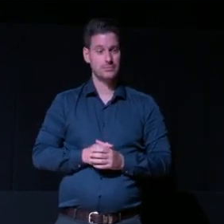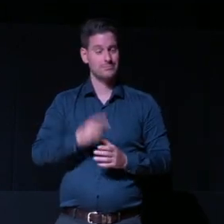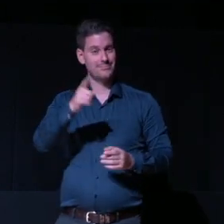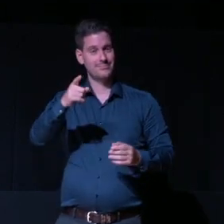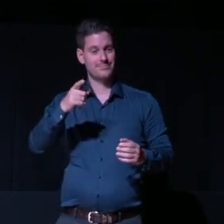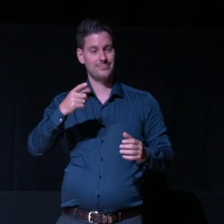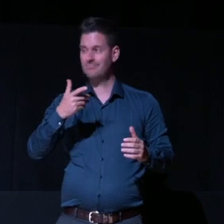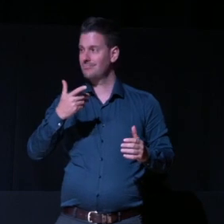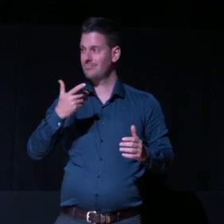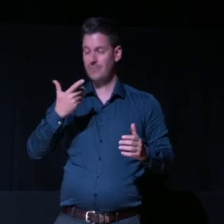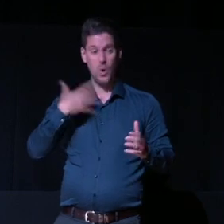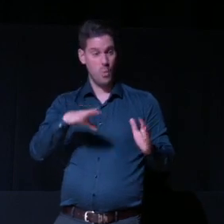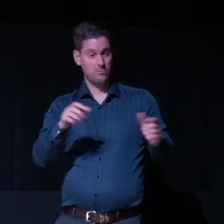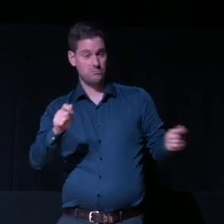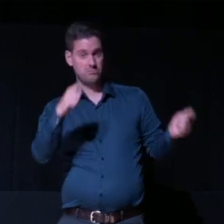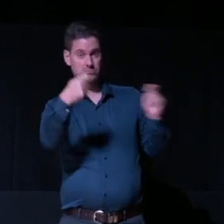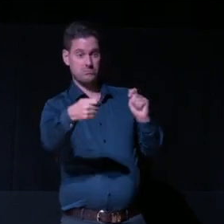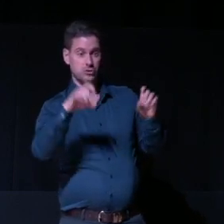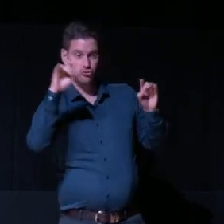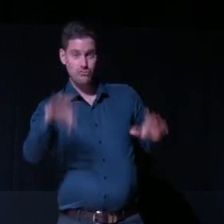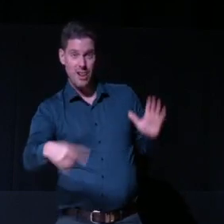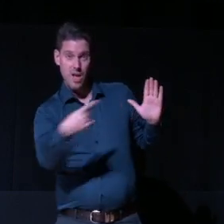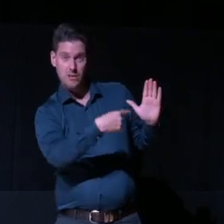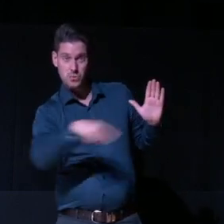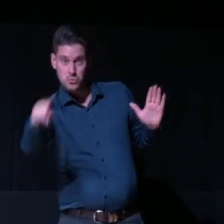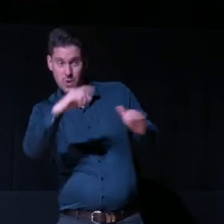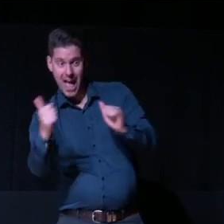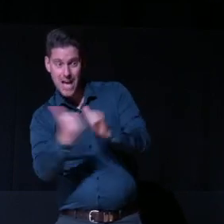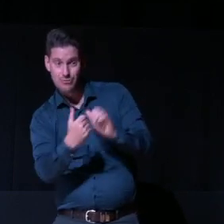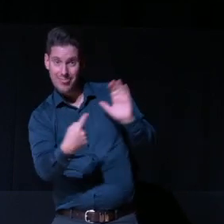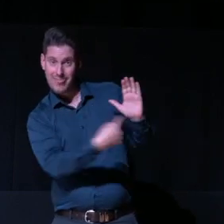do we all agree with this? Yeah? No? No, I didn't think so. Okay, good. And then move on.